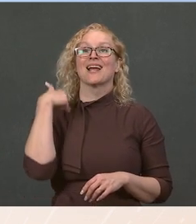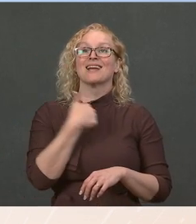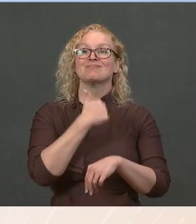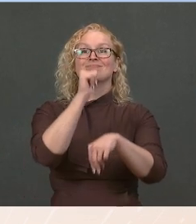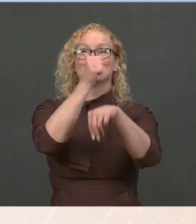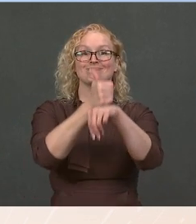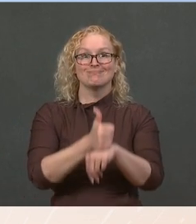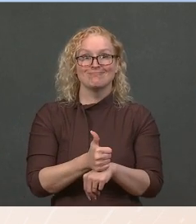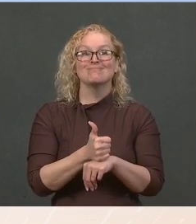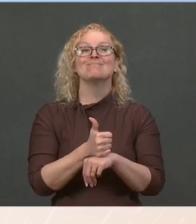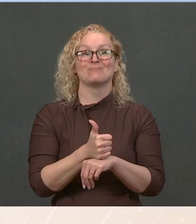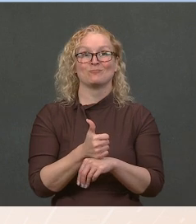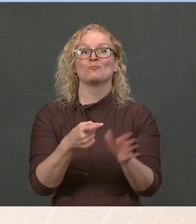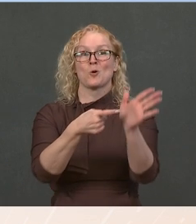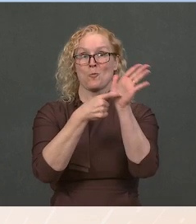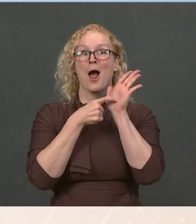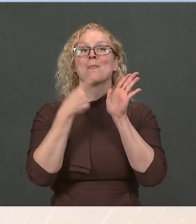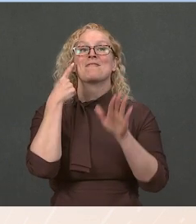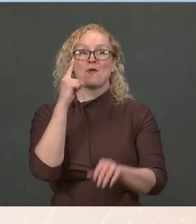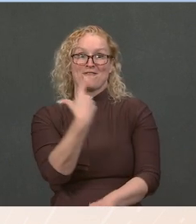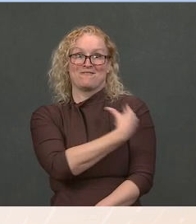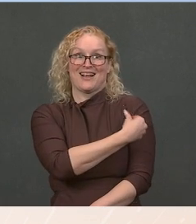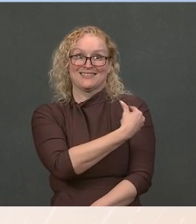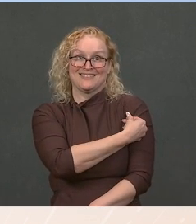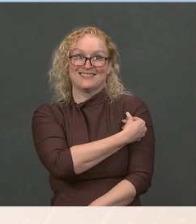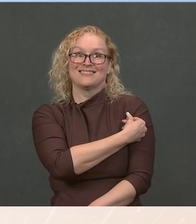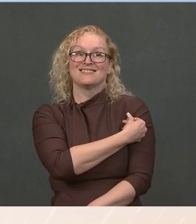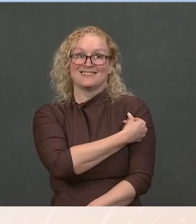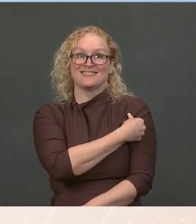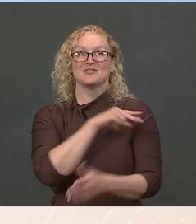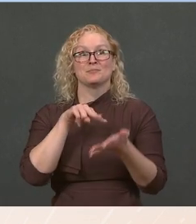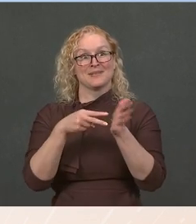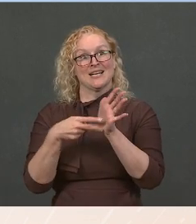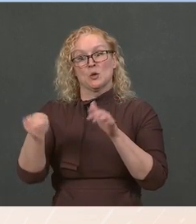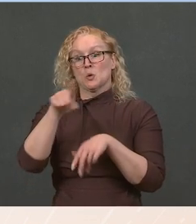two thirds of workers in the U.S. These requirements have already helped reduce